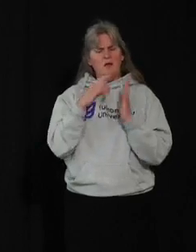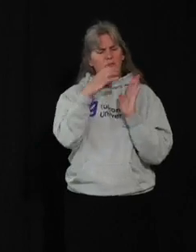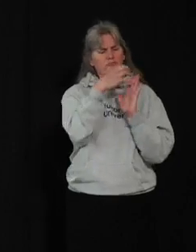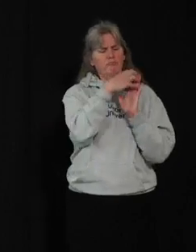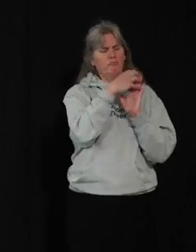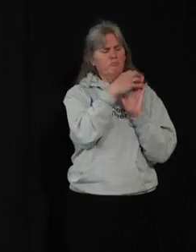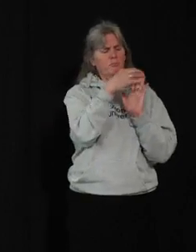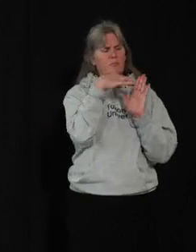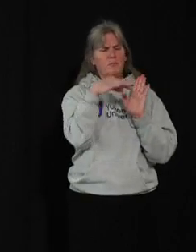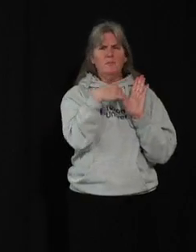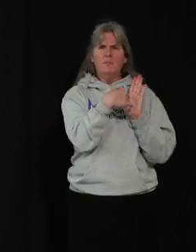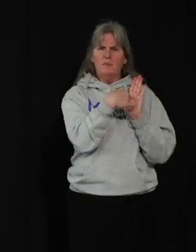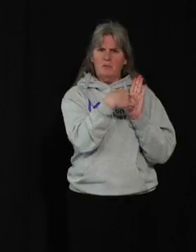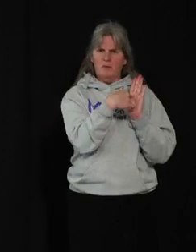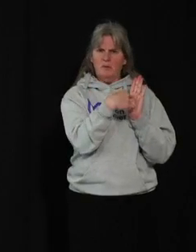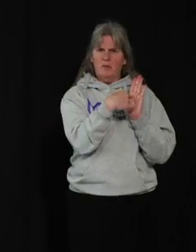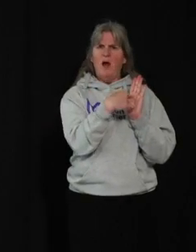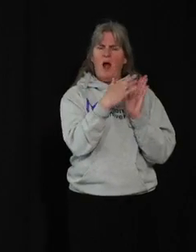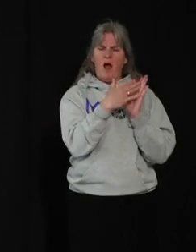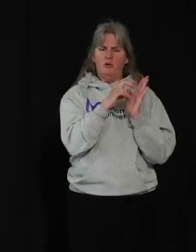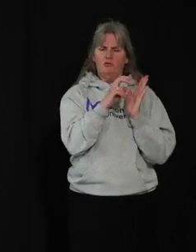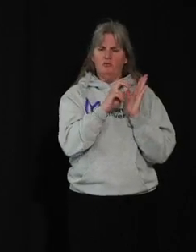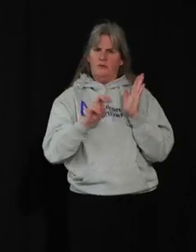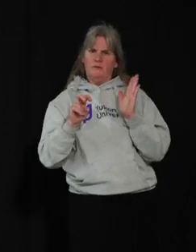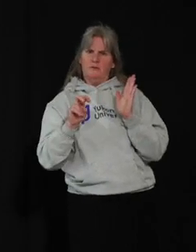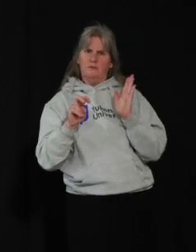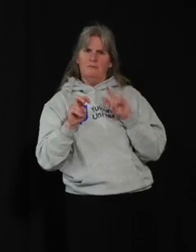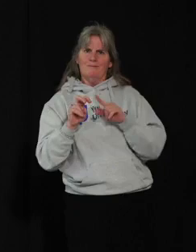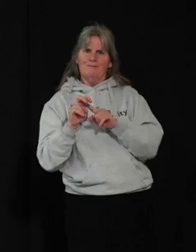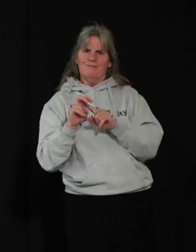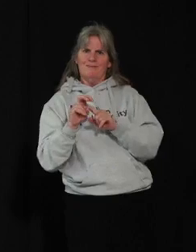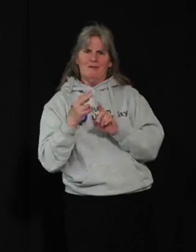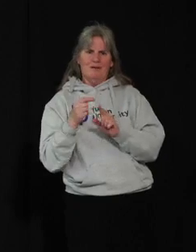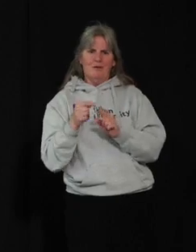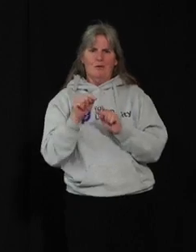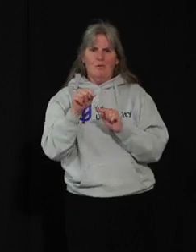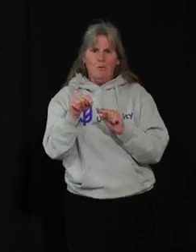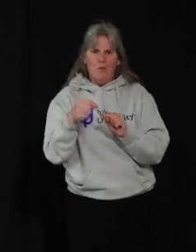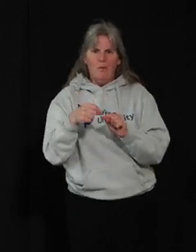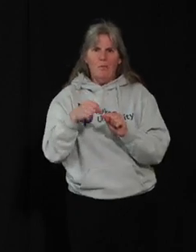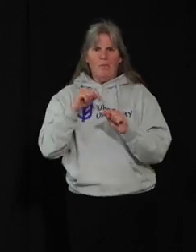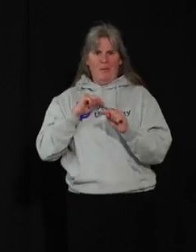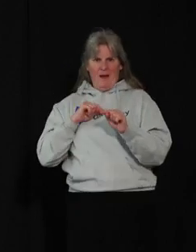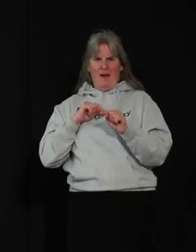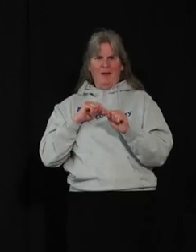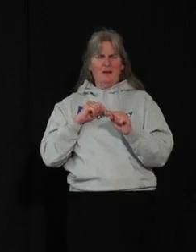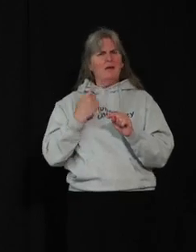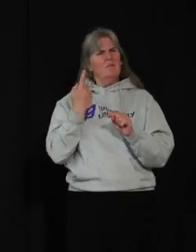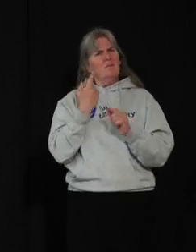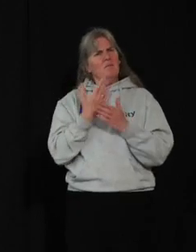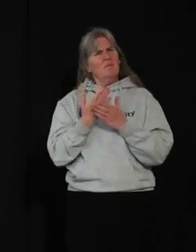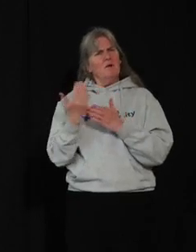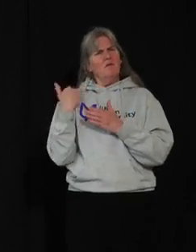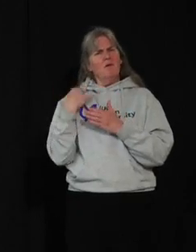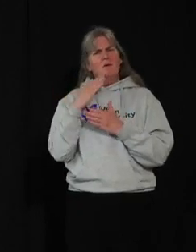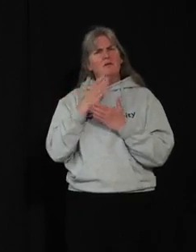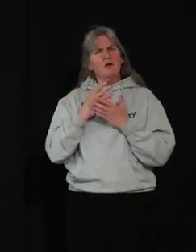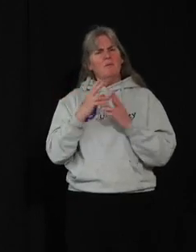of it, there is a really good section of the transition. Whether they transition forward or backwards. We spoke the other day about